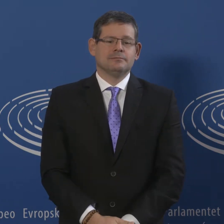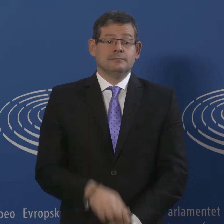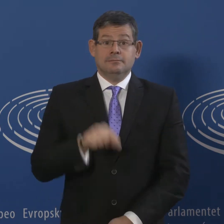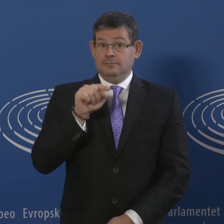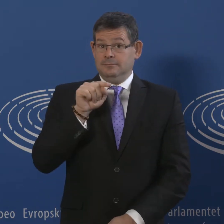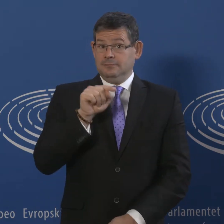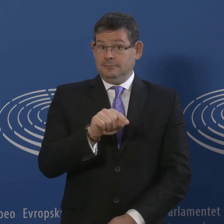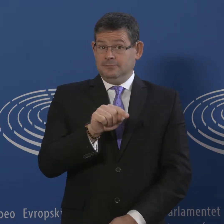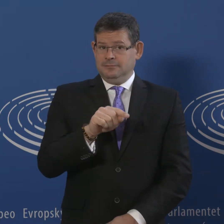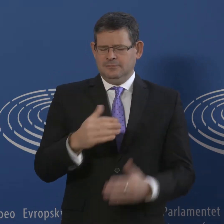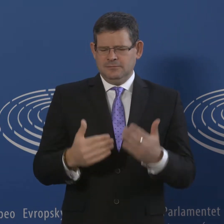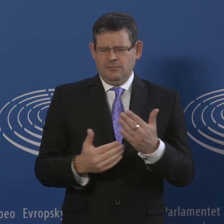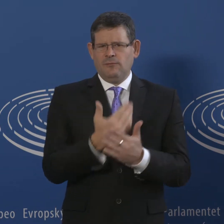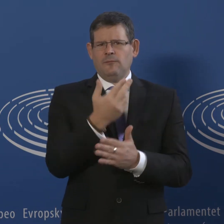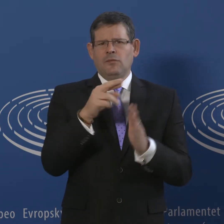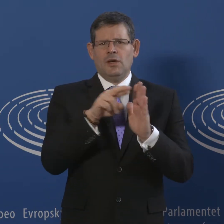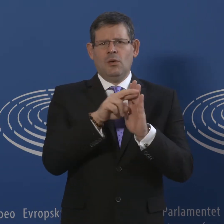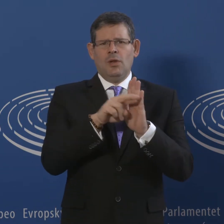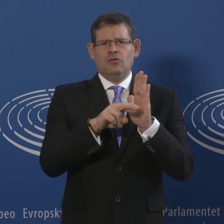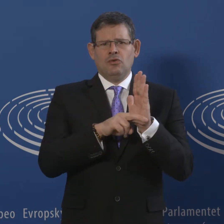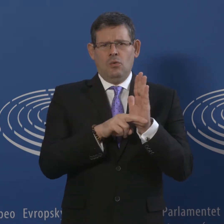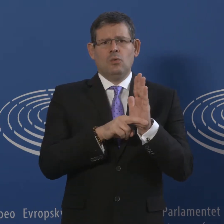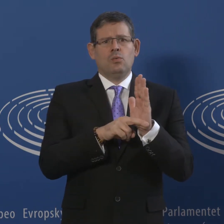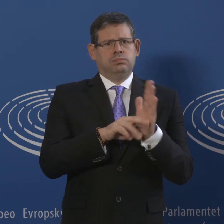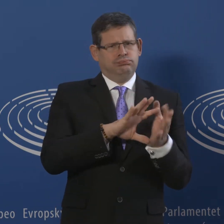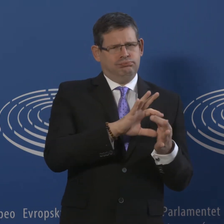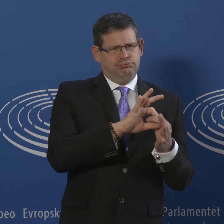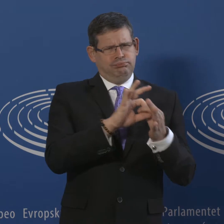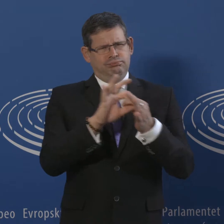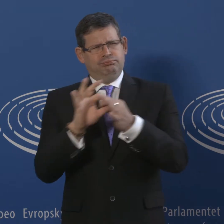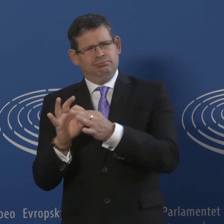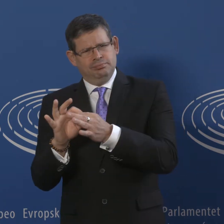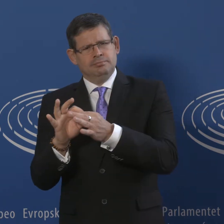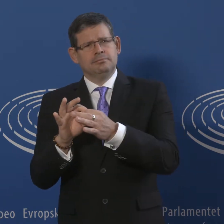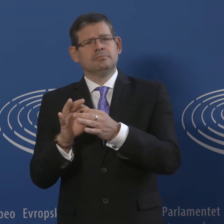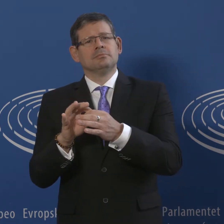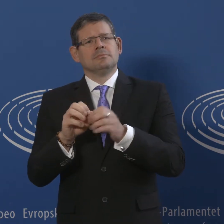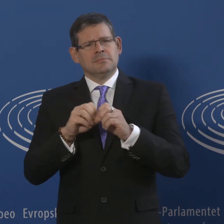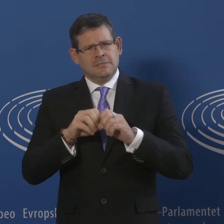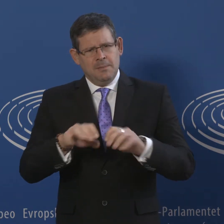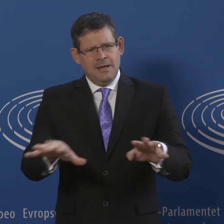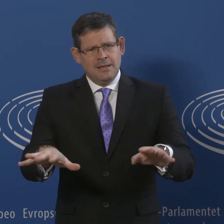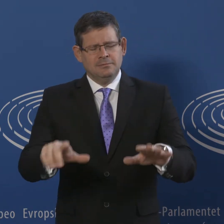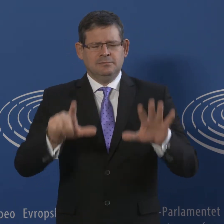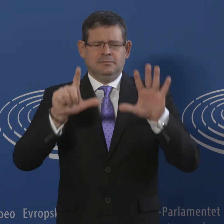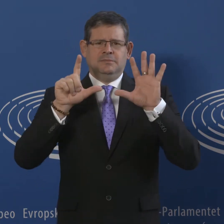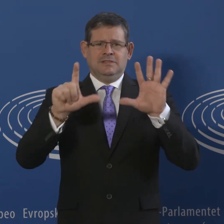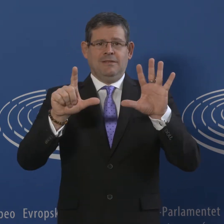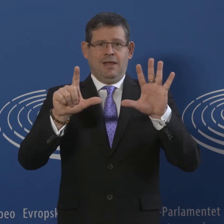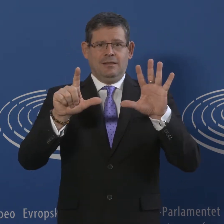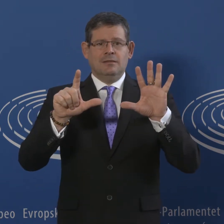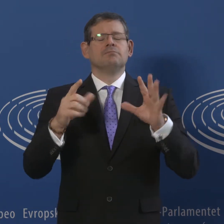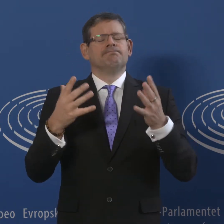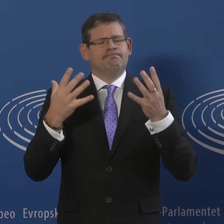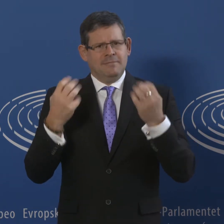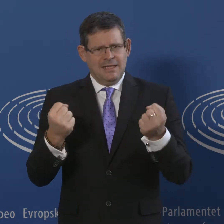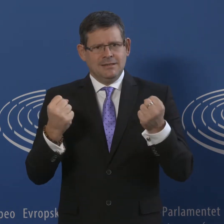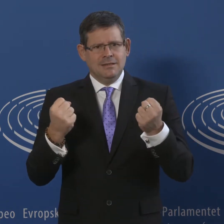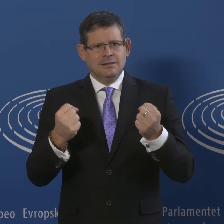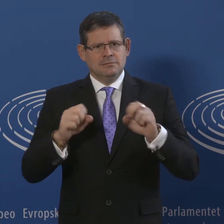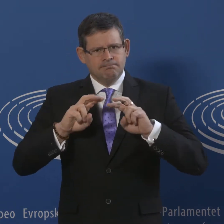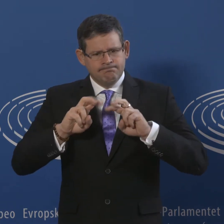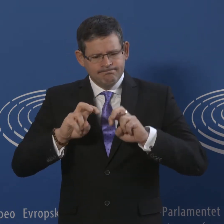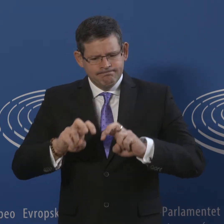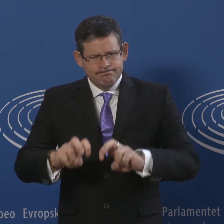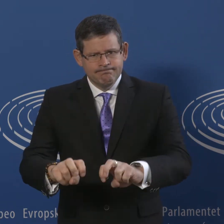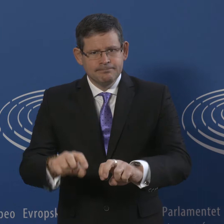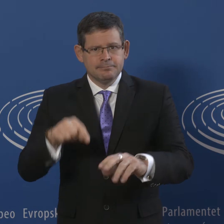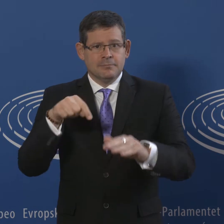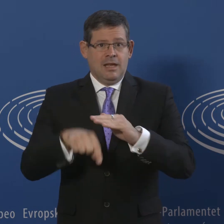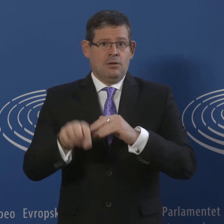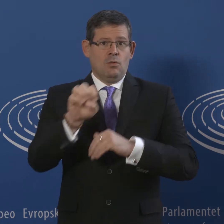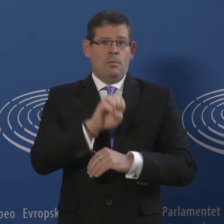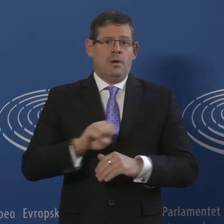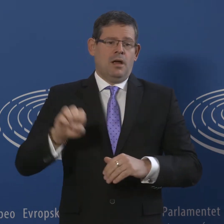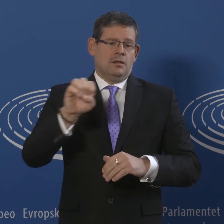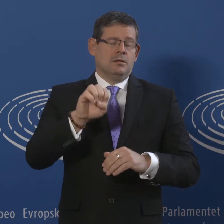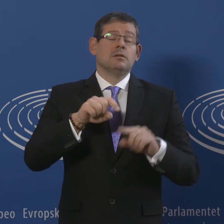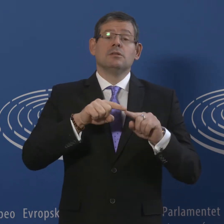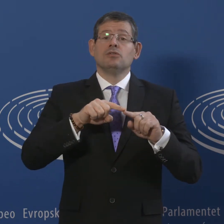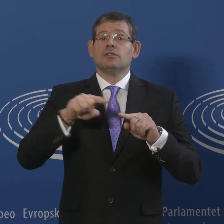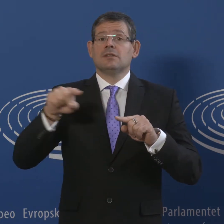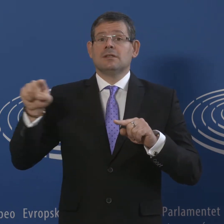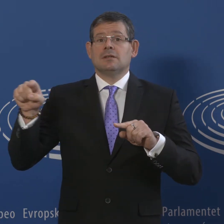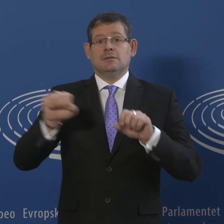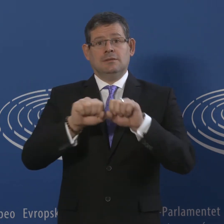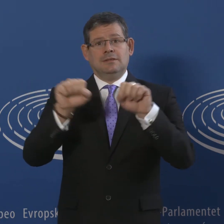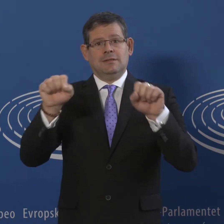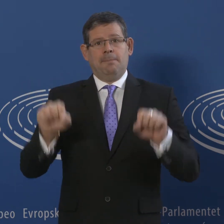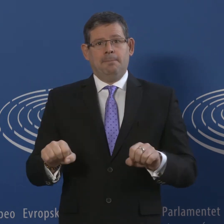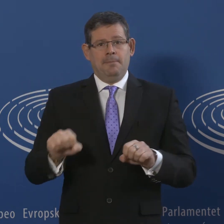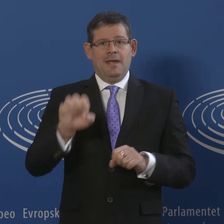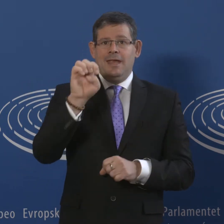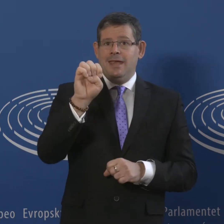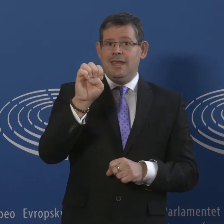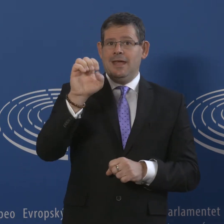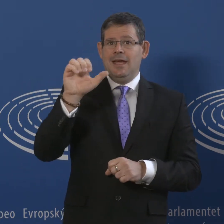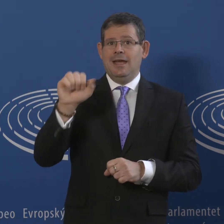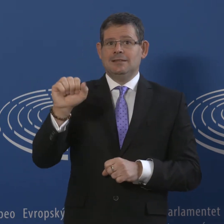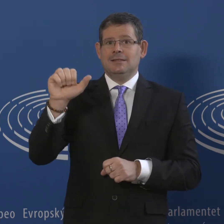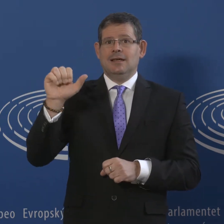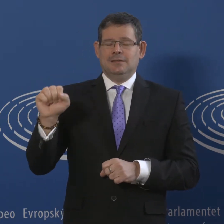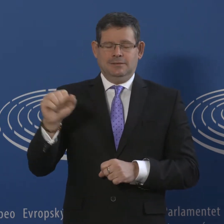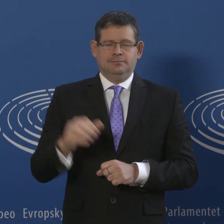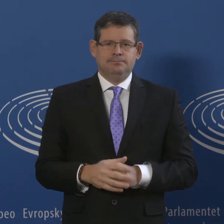This new Regulation encompasses and streamlines 7 existing surveys in the European Statistical system (ESS):